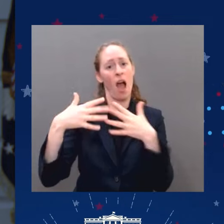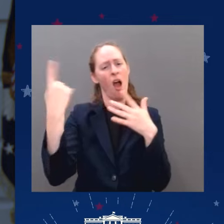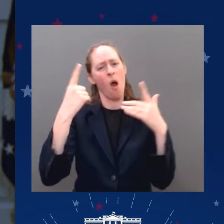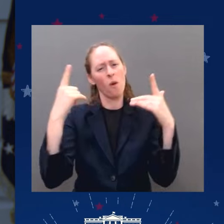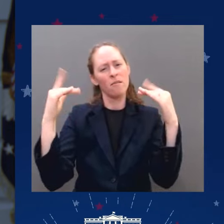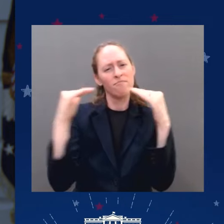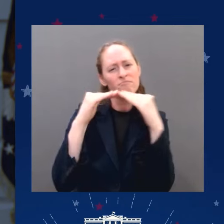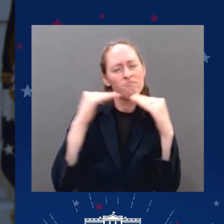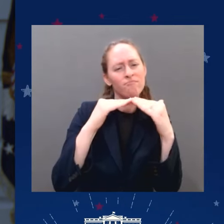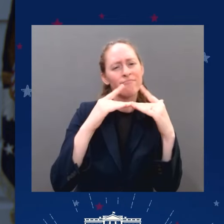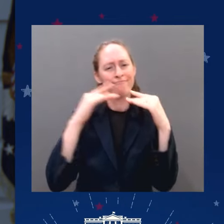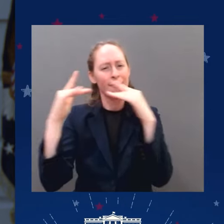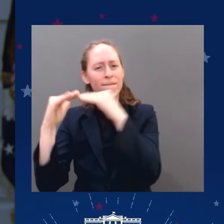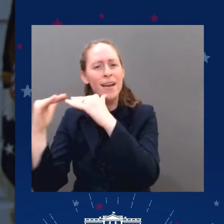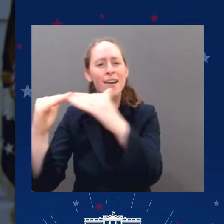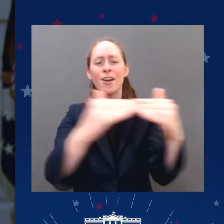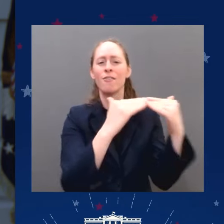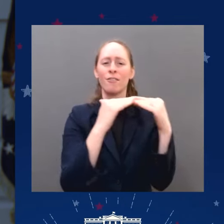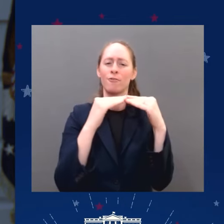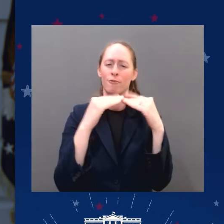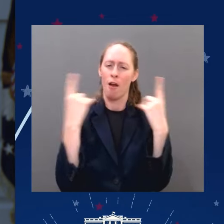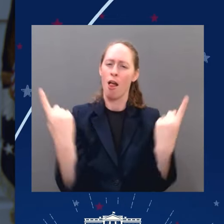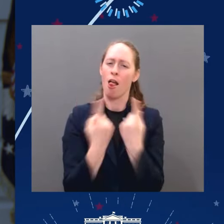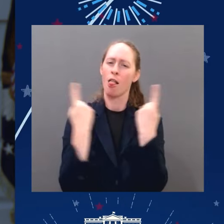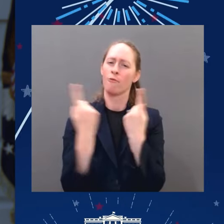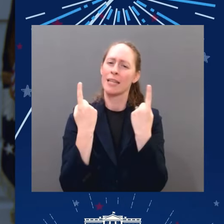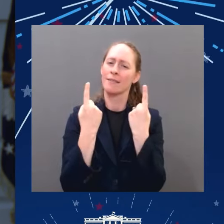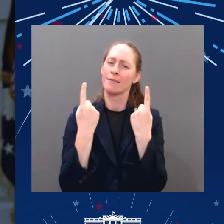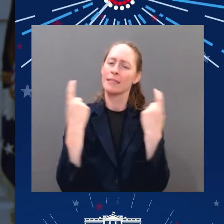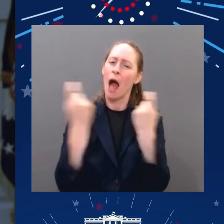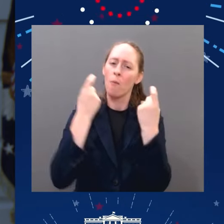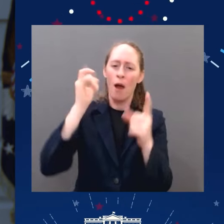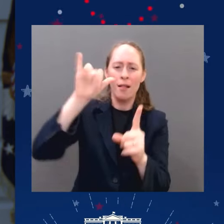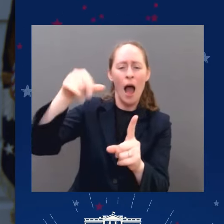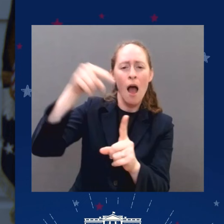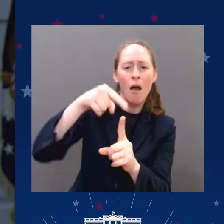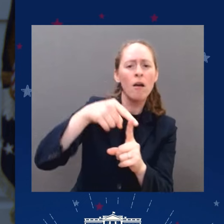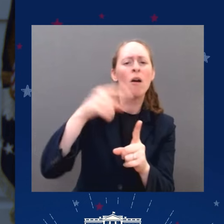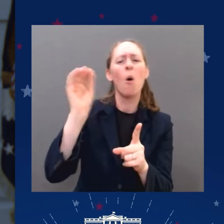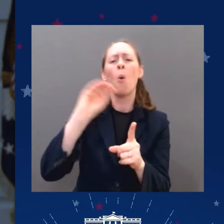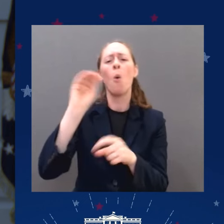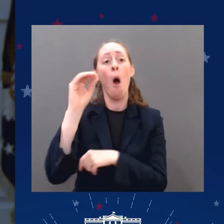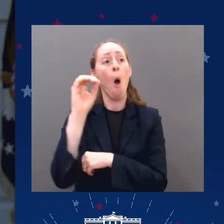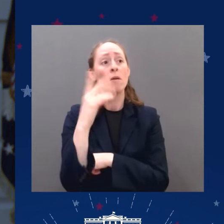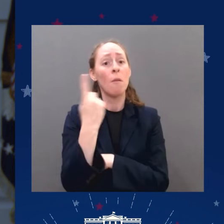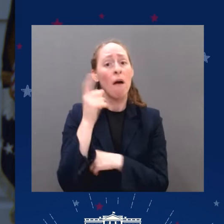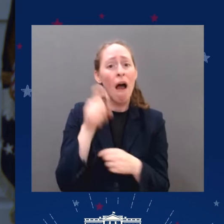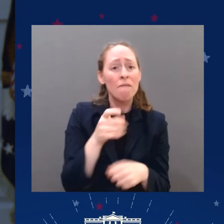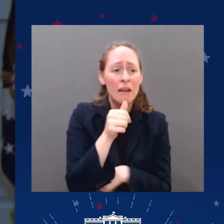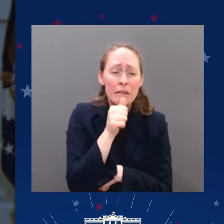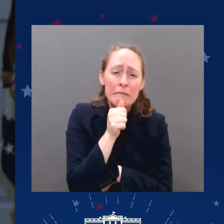but that it shines like the sun to light up the future of our world. I know -- I know we can do this.